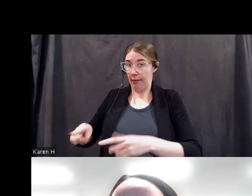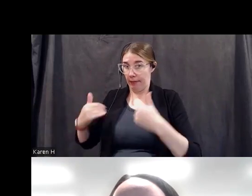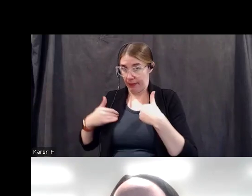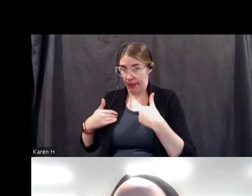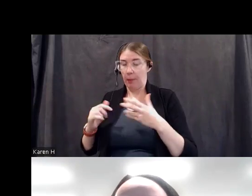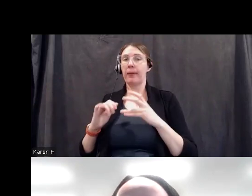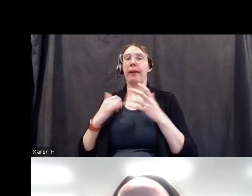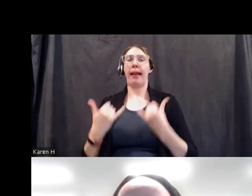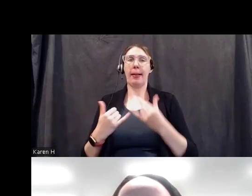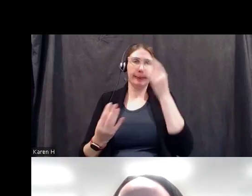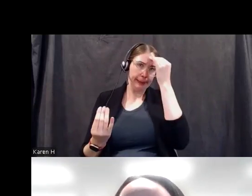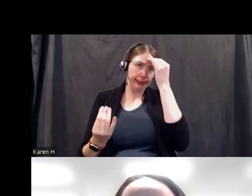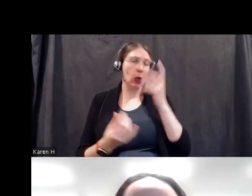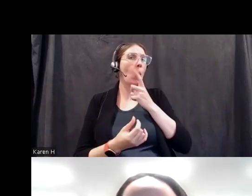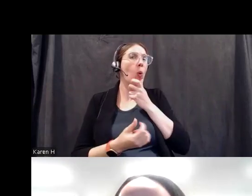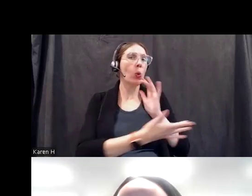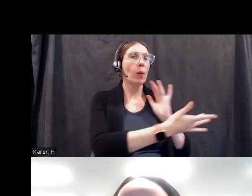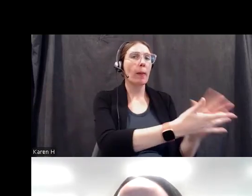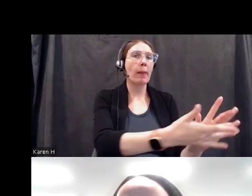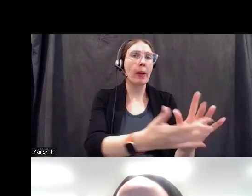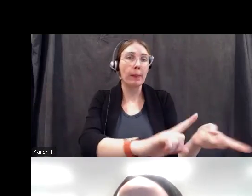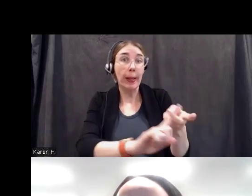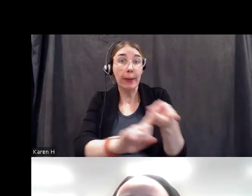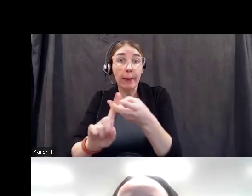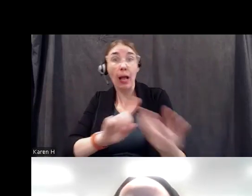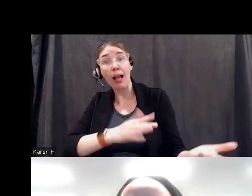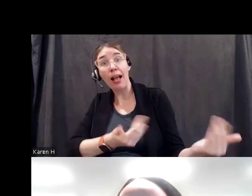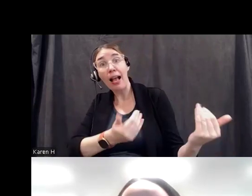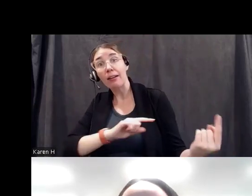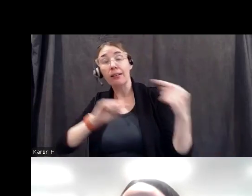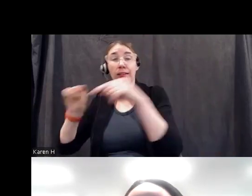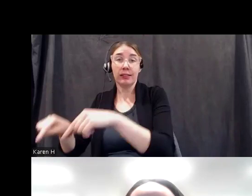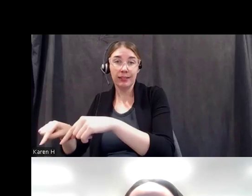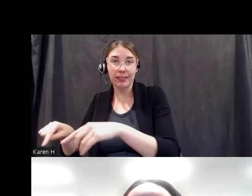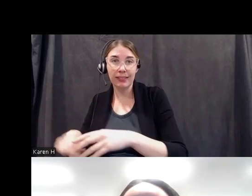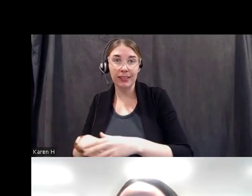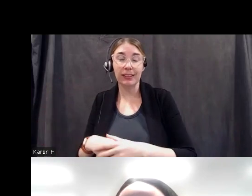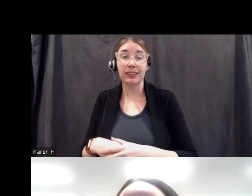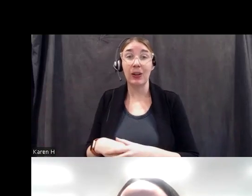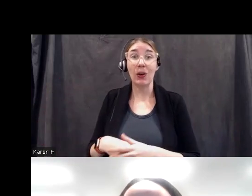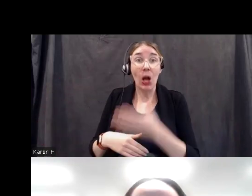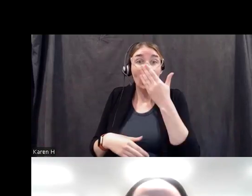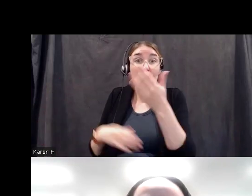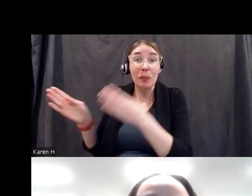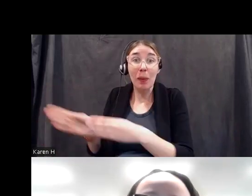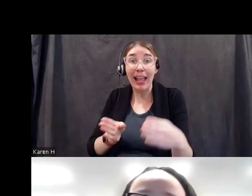So don't let unintended best laid plans that don't go the way you want, don't let them